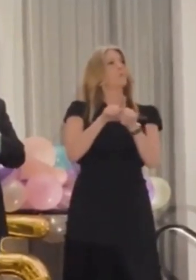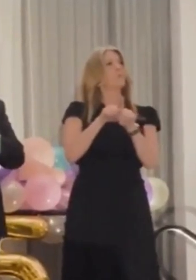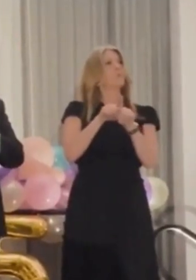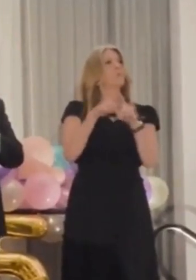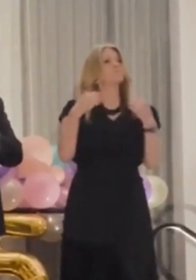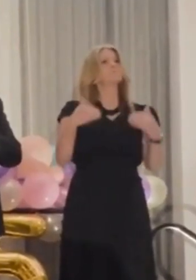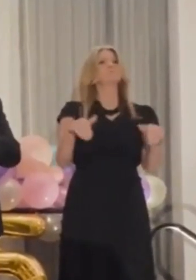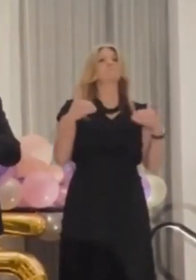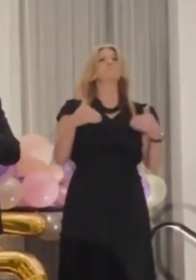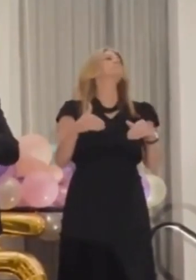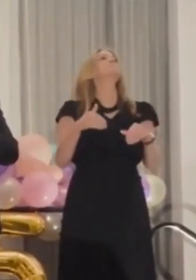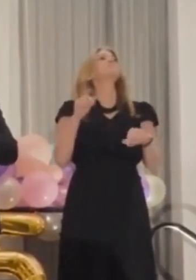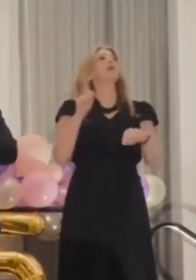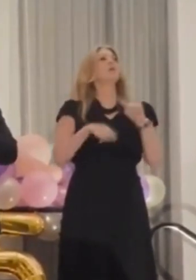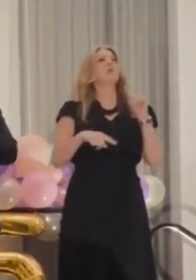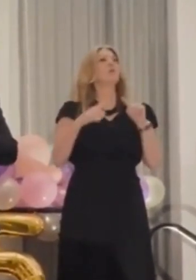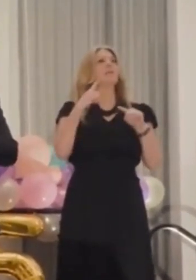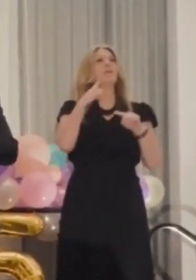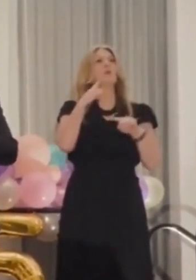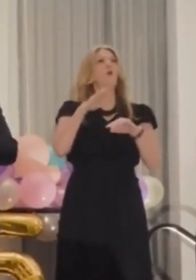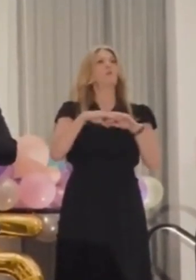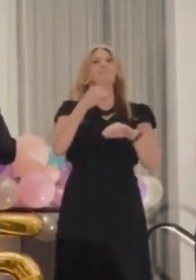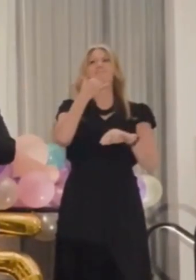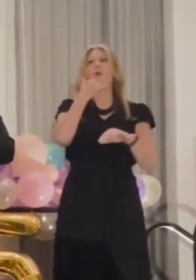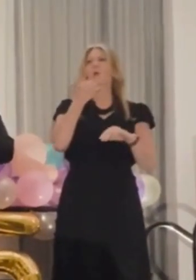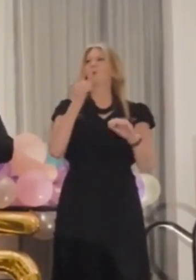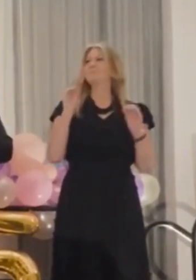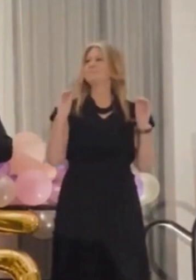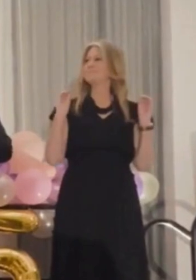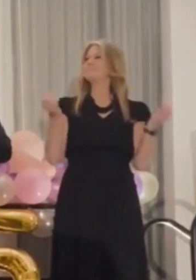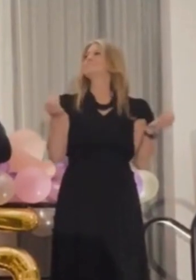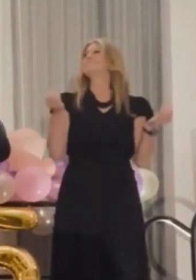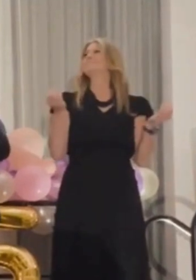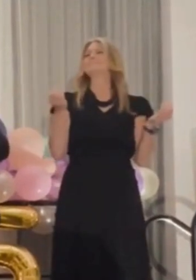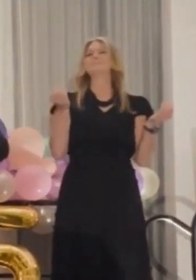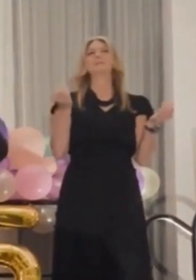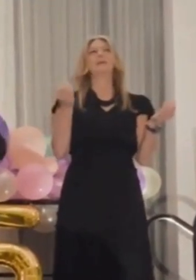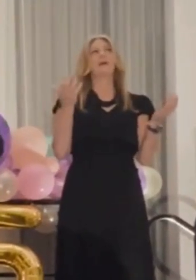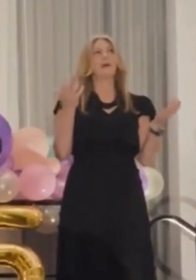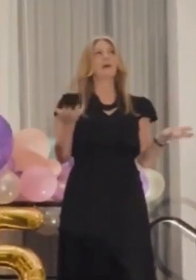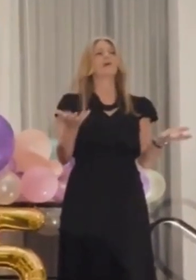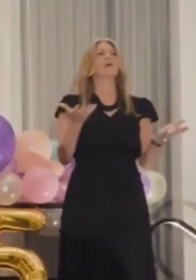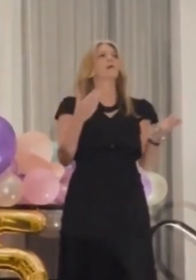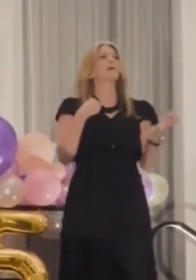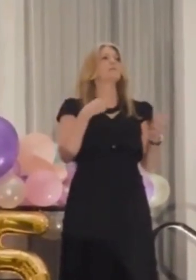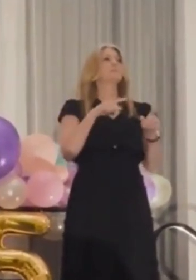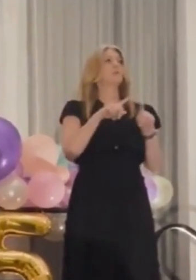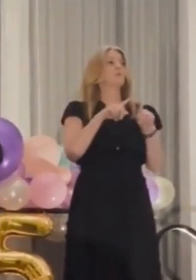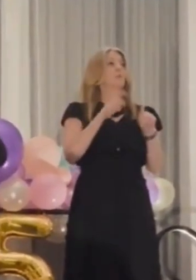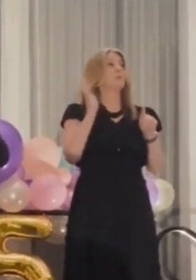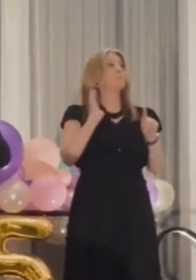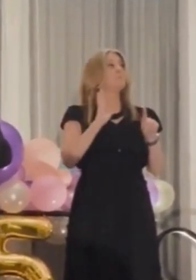is I couldn't hear on the phone anymore. At all! I was relying on the phone before, for work,